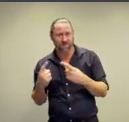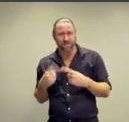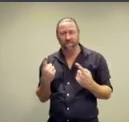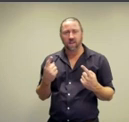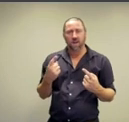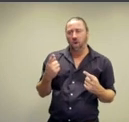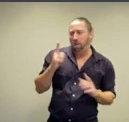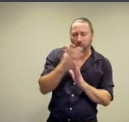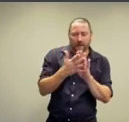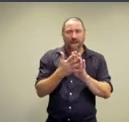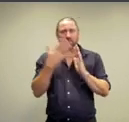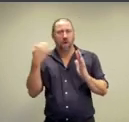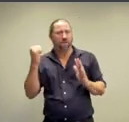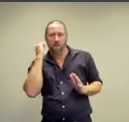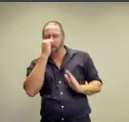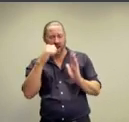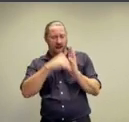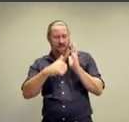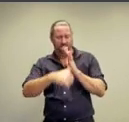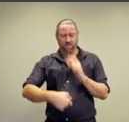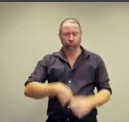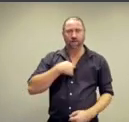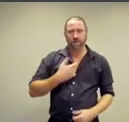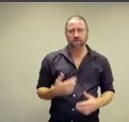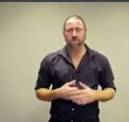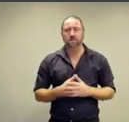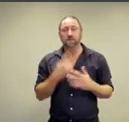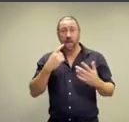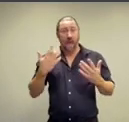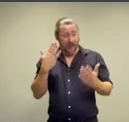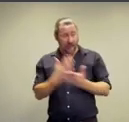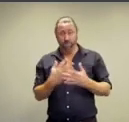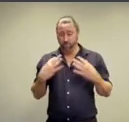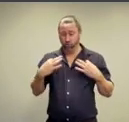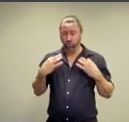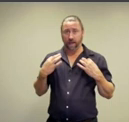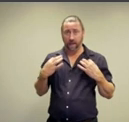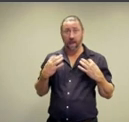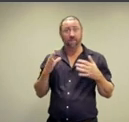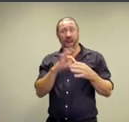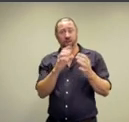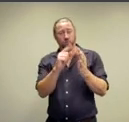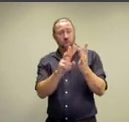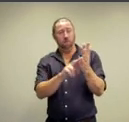especially as its history emerges through the 20th century. In its physical form, the jacket plays on